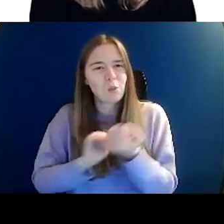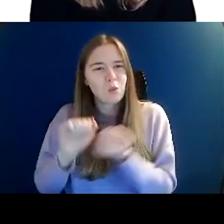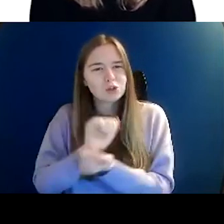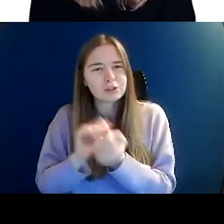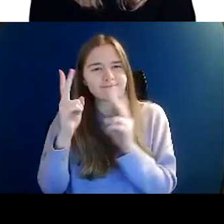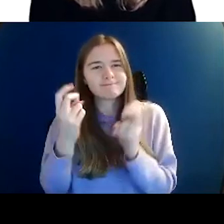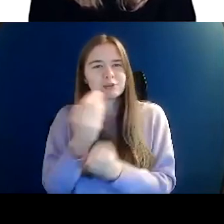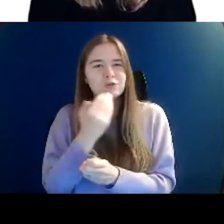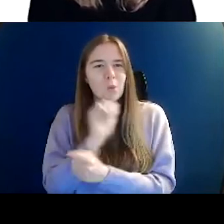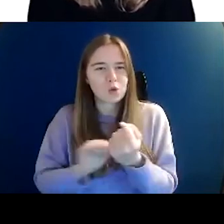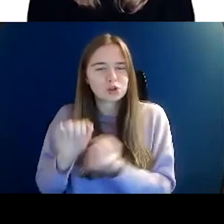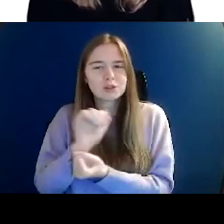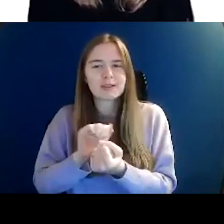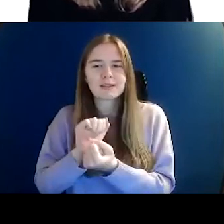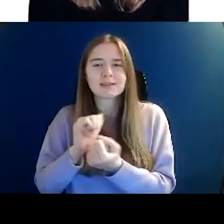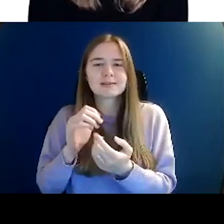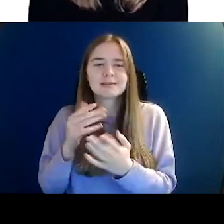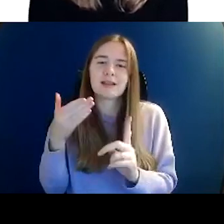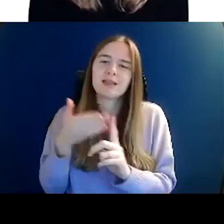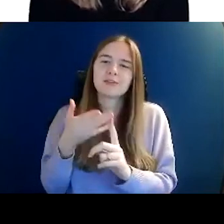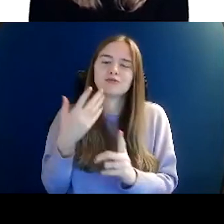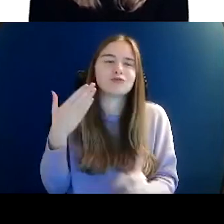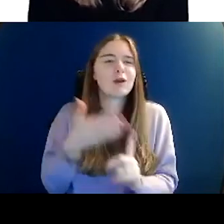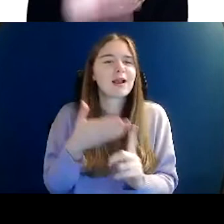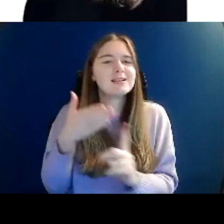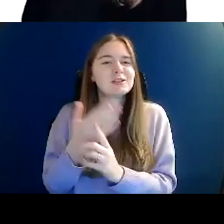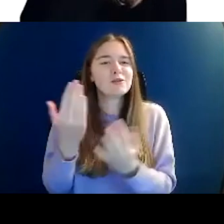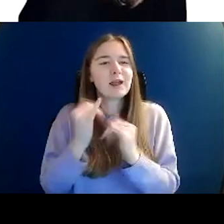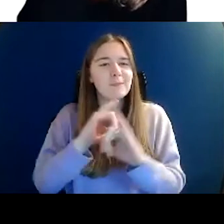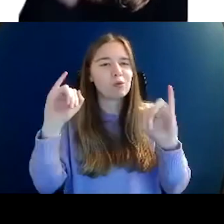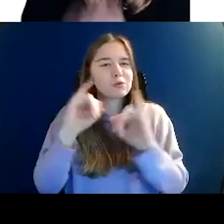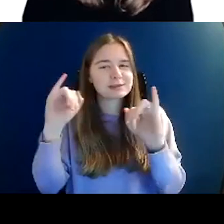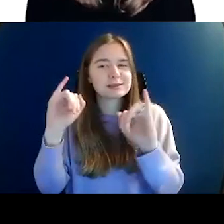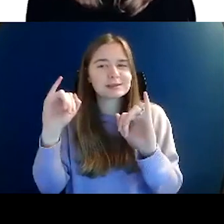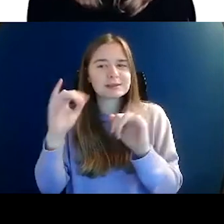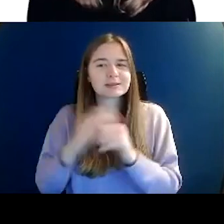the sort of recognization of the climate crisis, like by certain business.